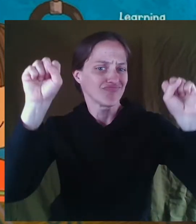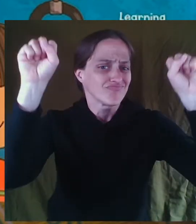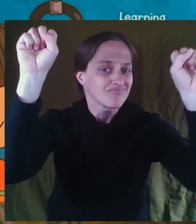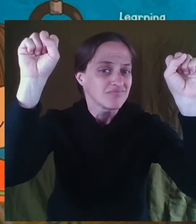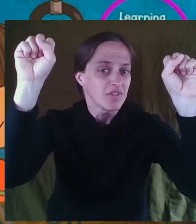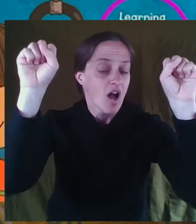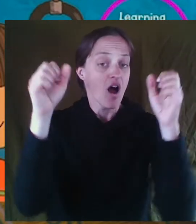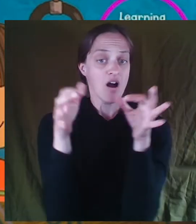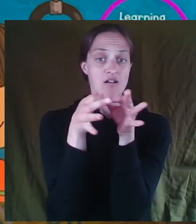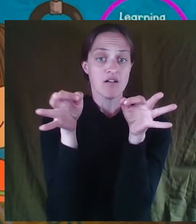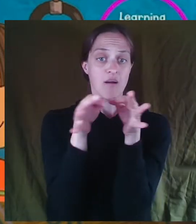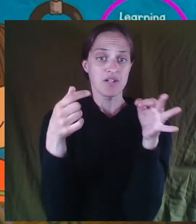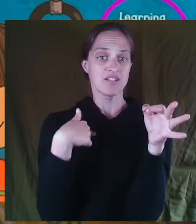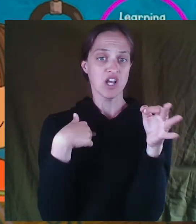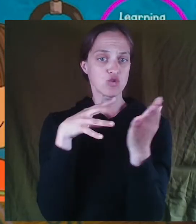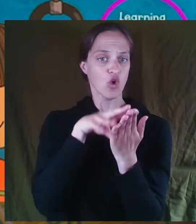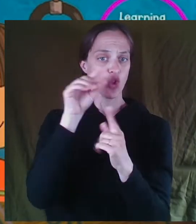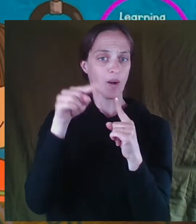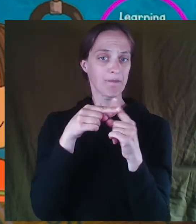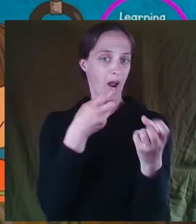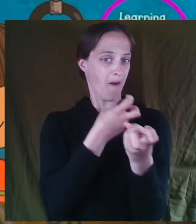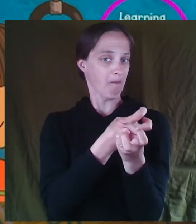and it says learning about your bones and muscles.